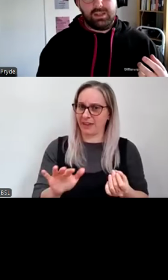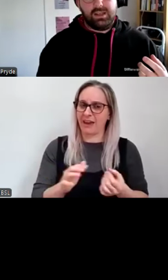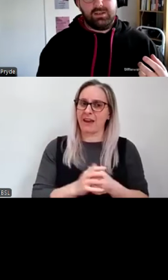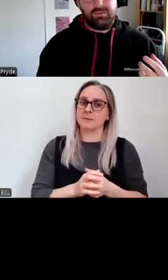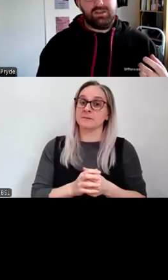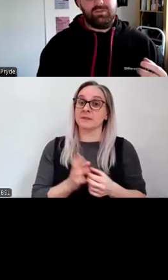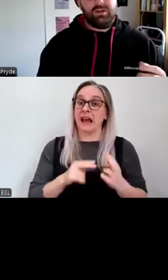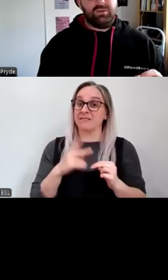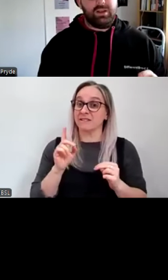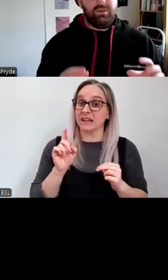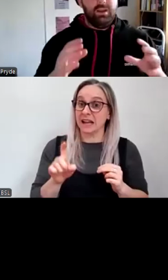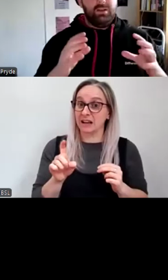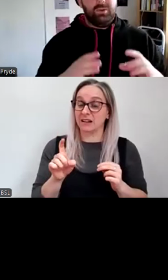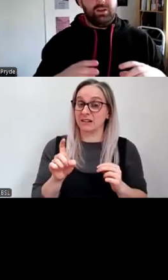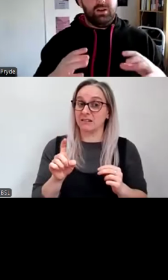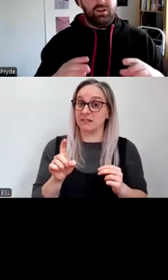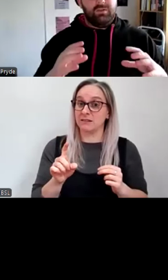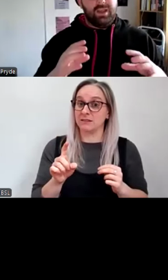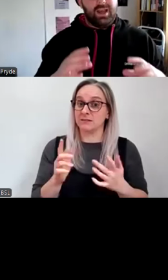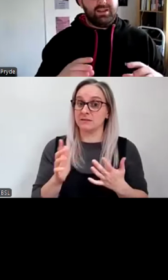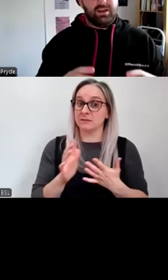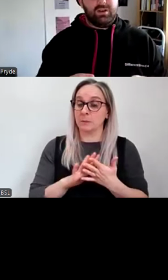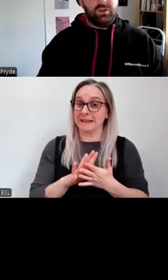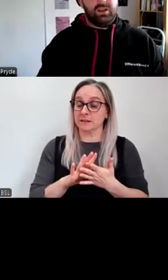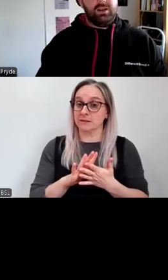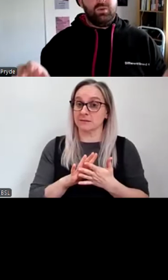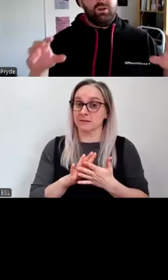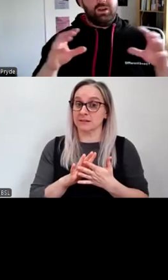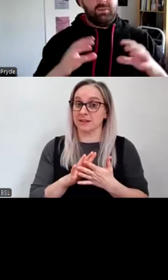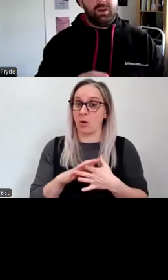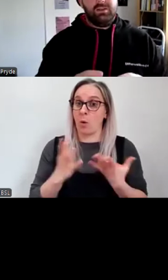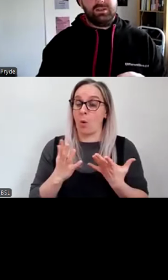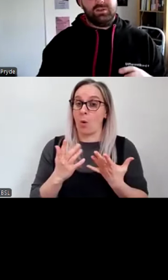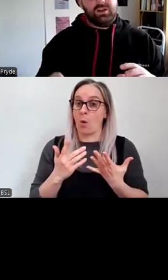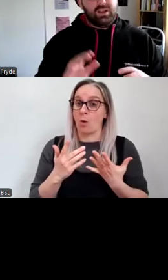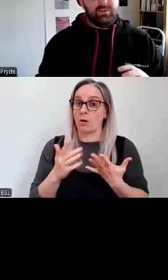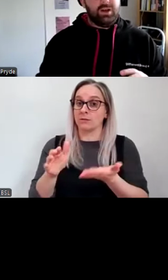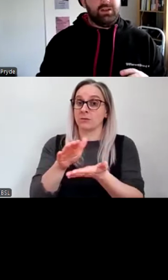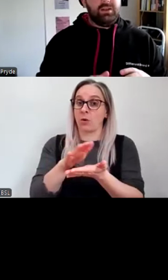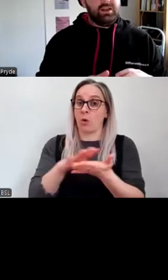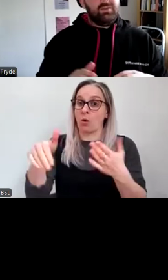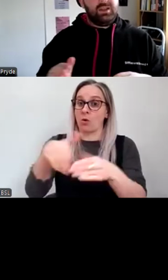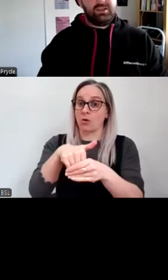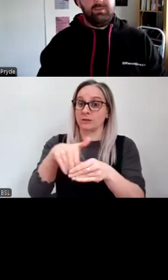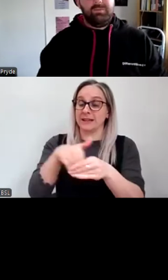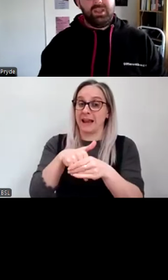of these items, they're probably putting all of that content within a button. When you click the button, it navigates them.